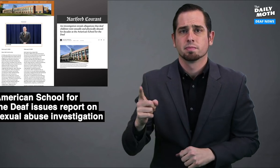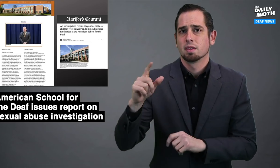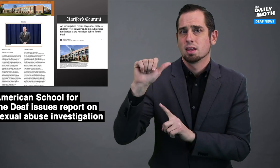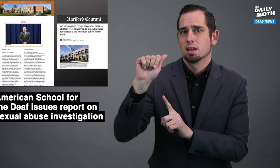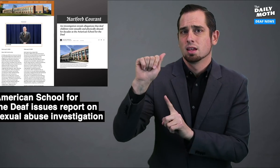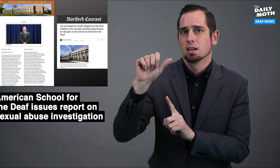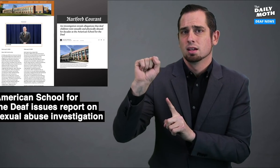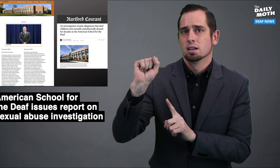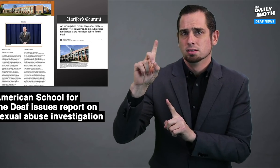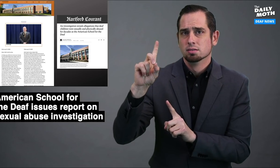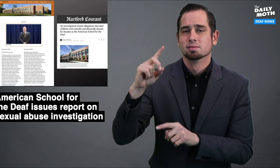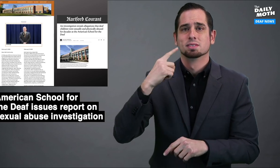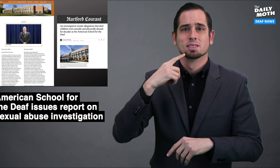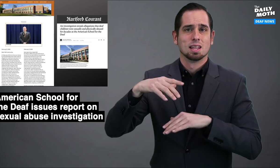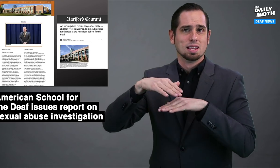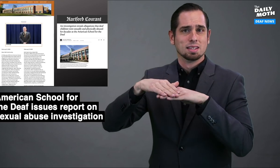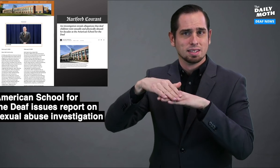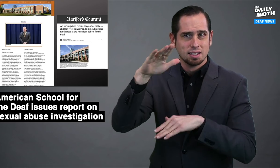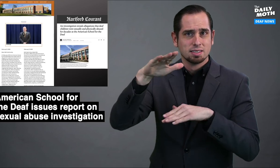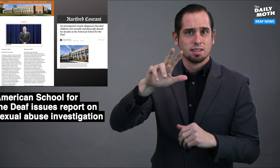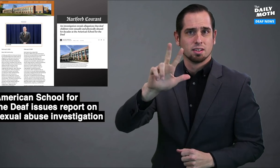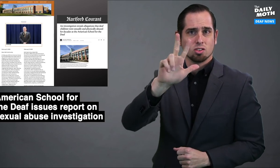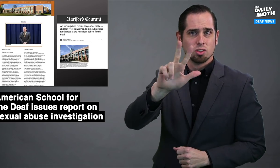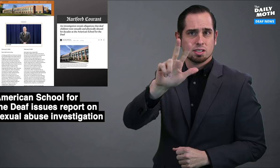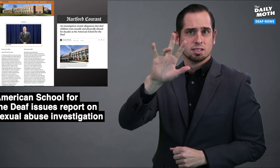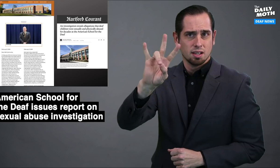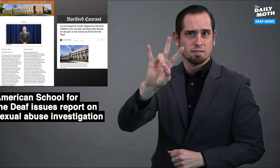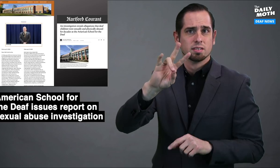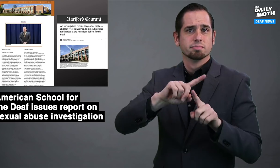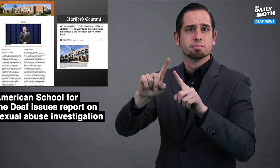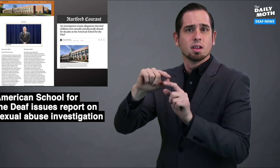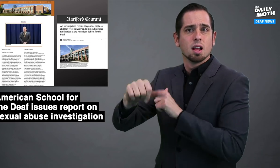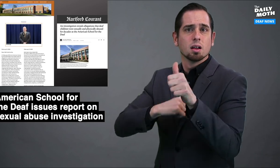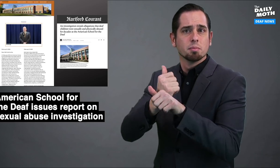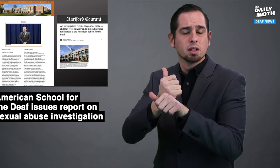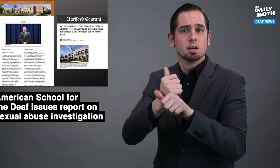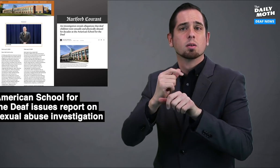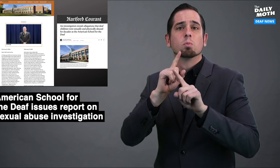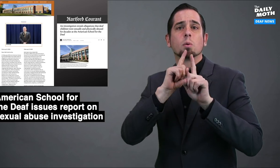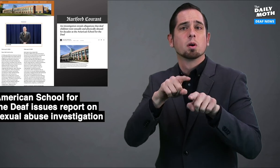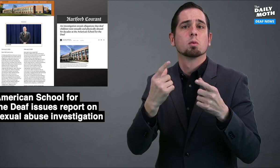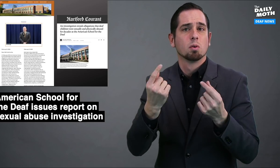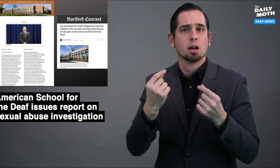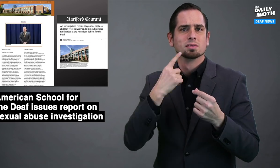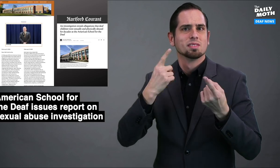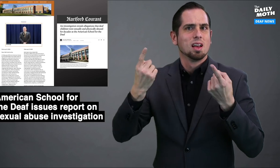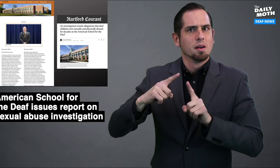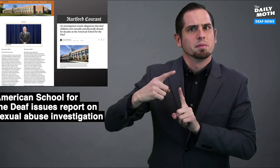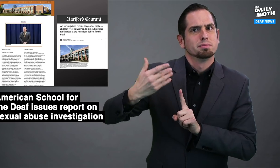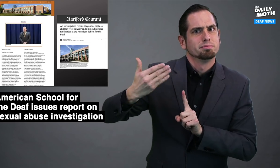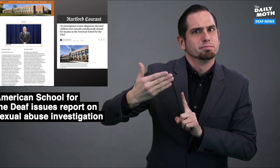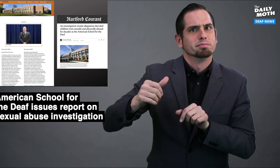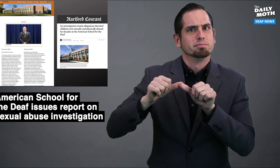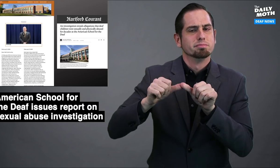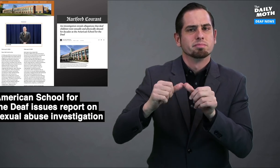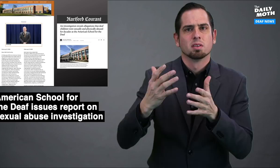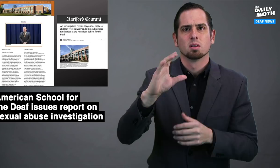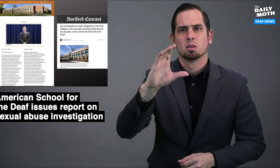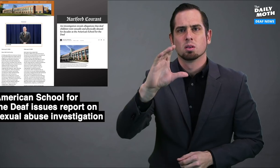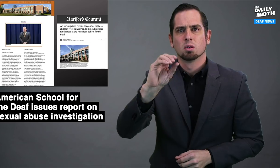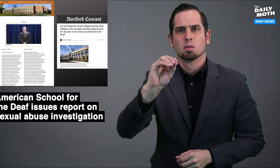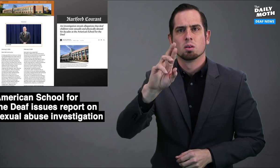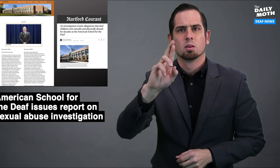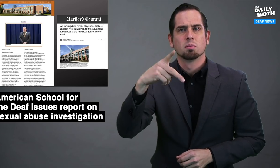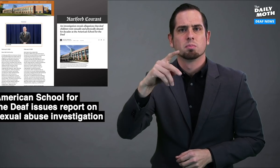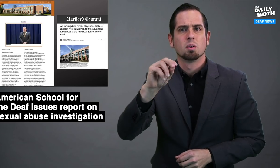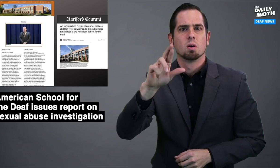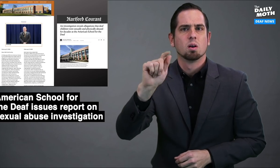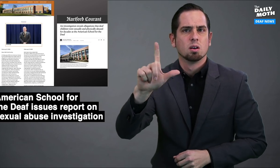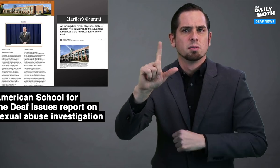ASD said at least 37 alumni reported persistent corporal